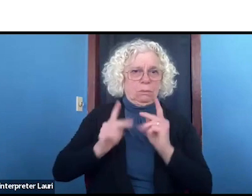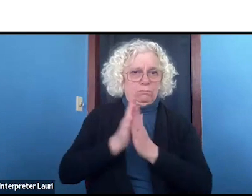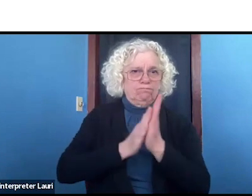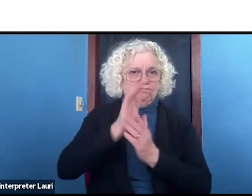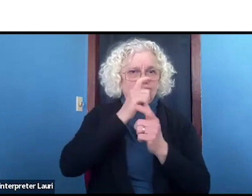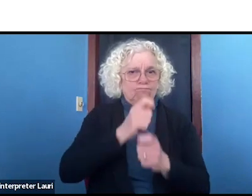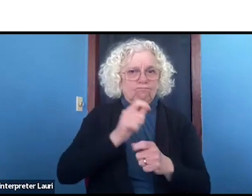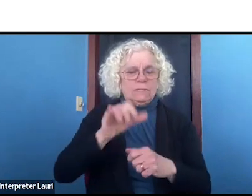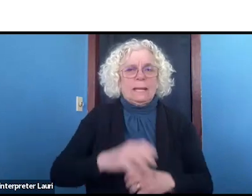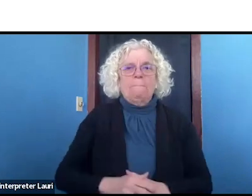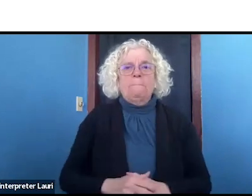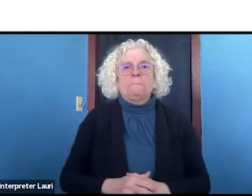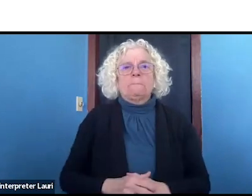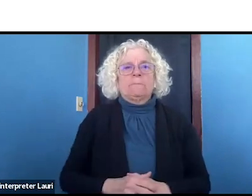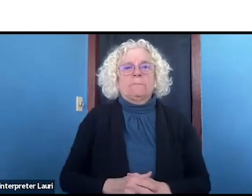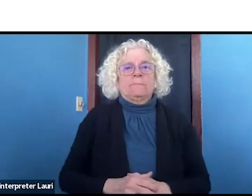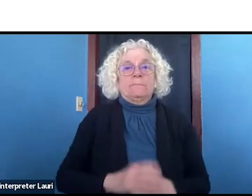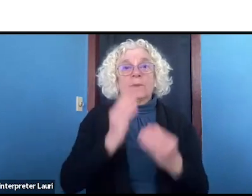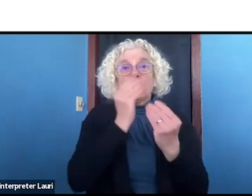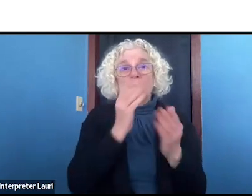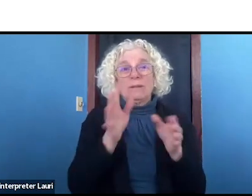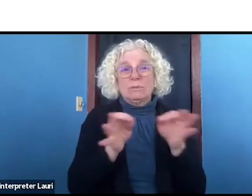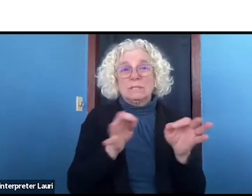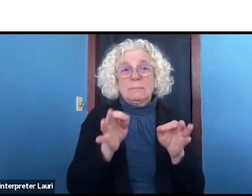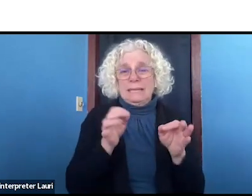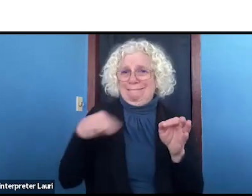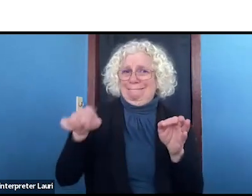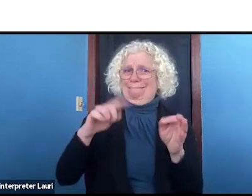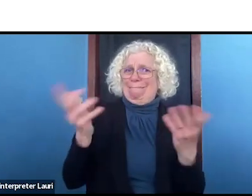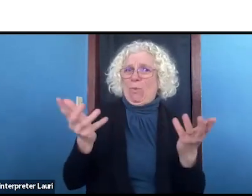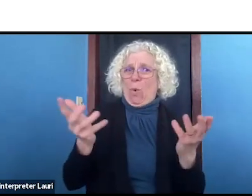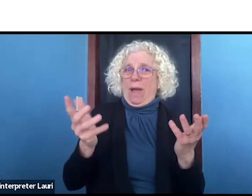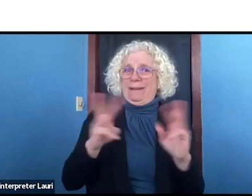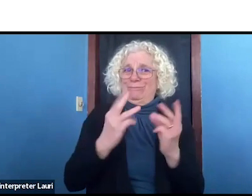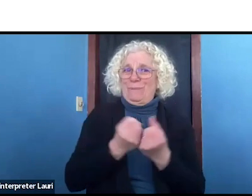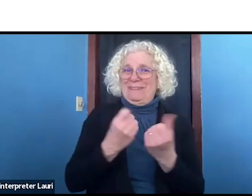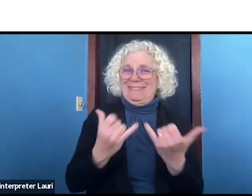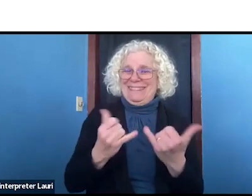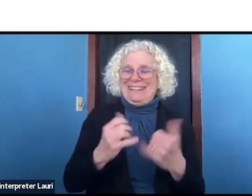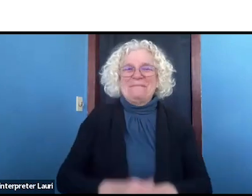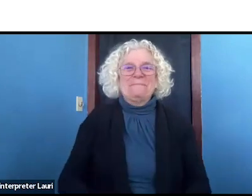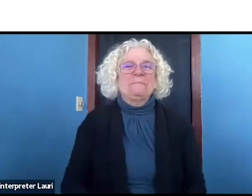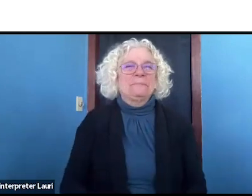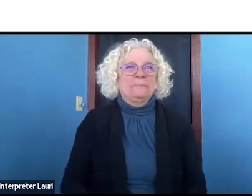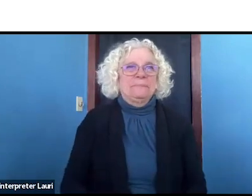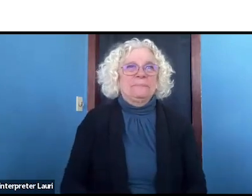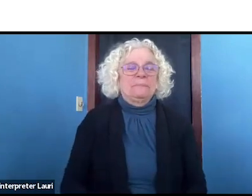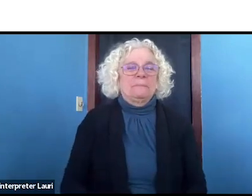So I just want to tell you a little bit about what you signed up here for today. The first thing that we're going to do is we're going to hear